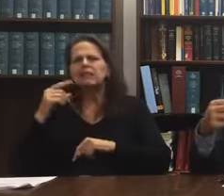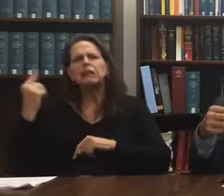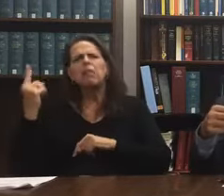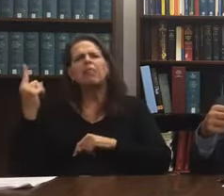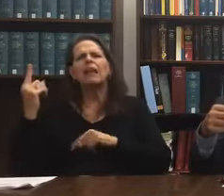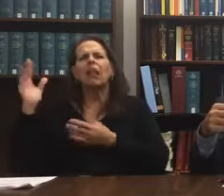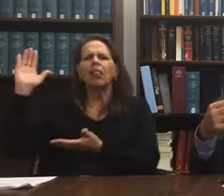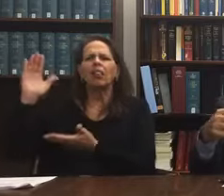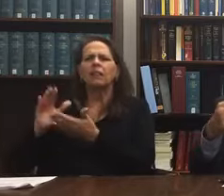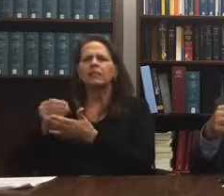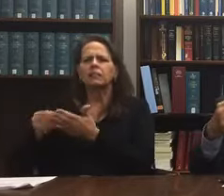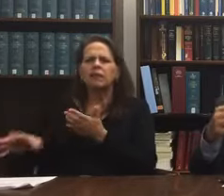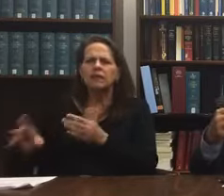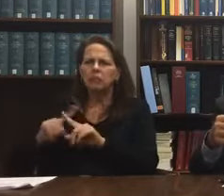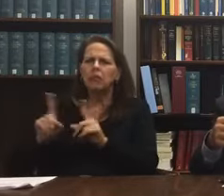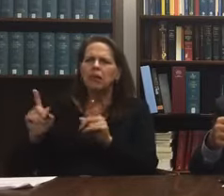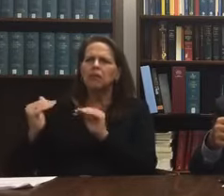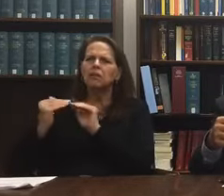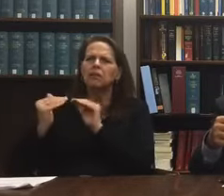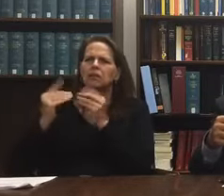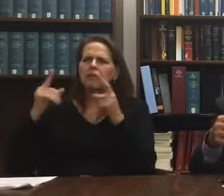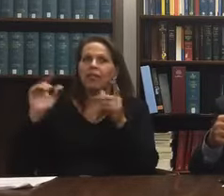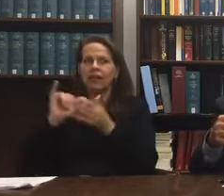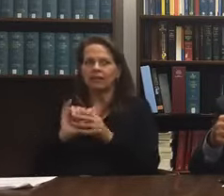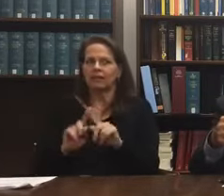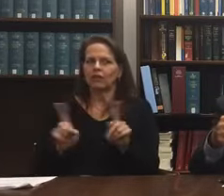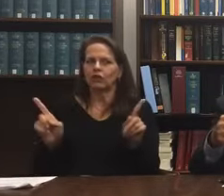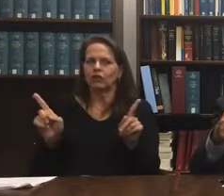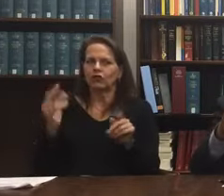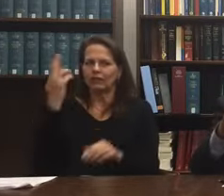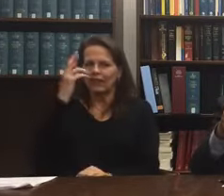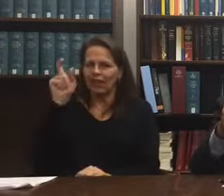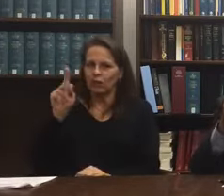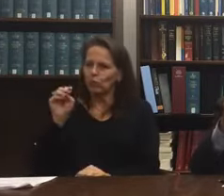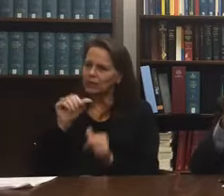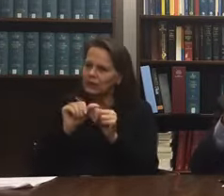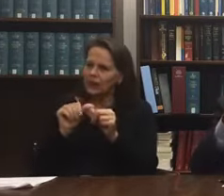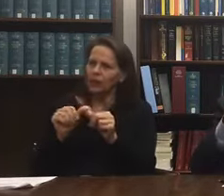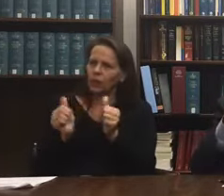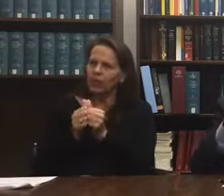effective that's a different reason you have to stick with the reason that was